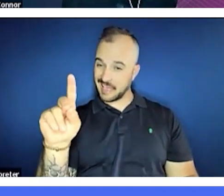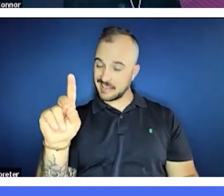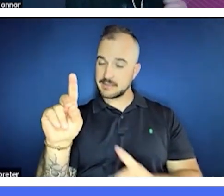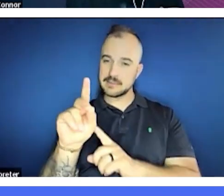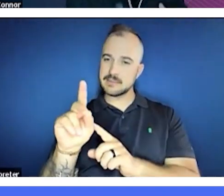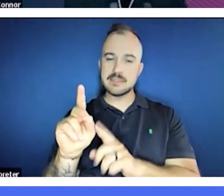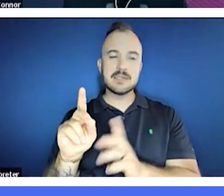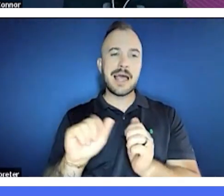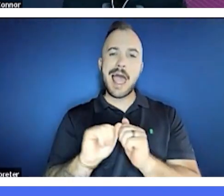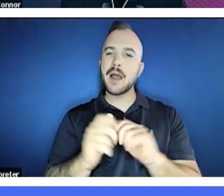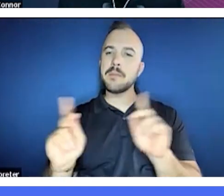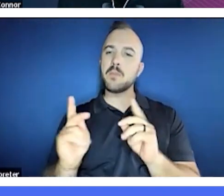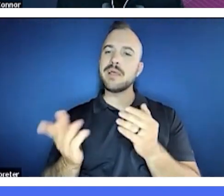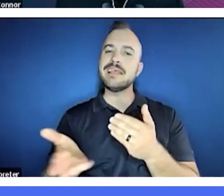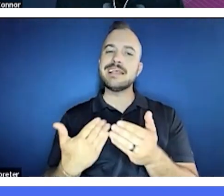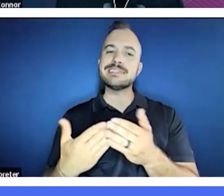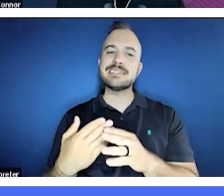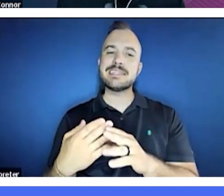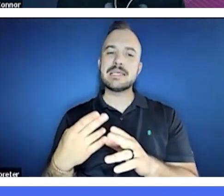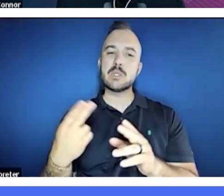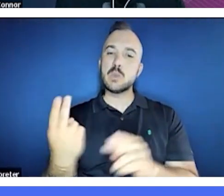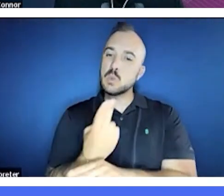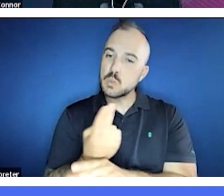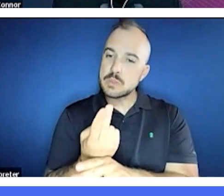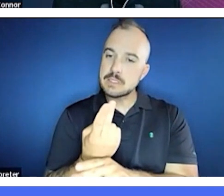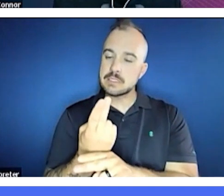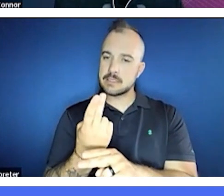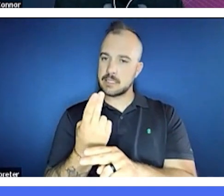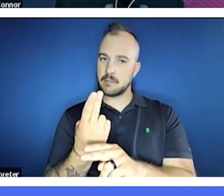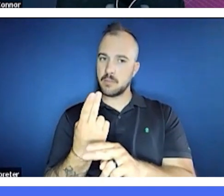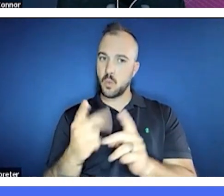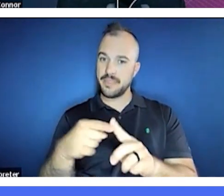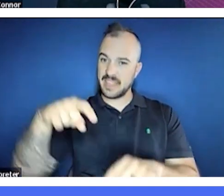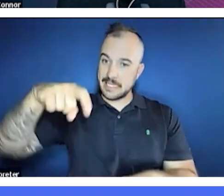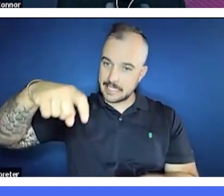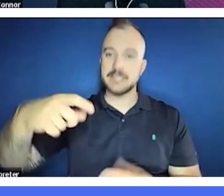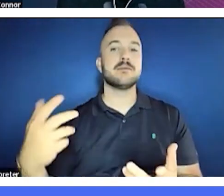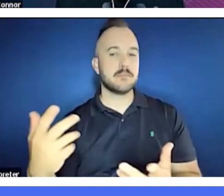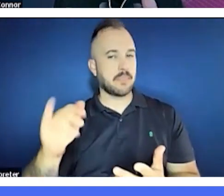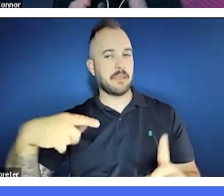to easily reference them and get back to them over time. So those are the ways